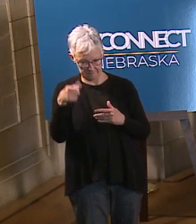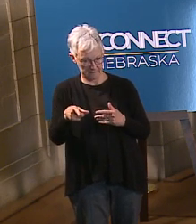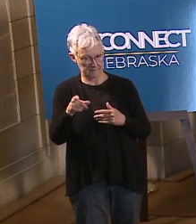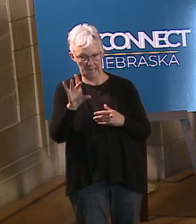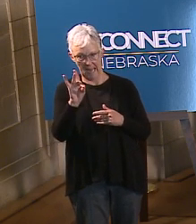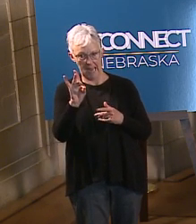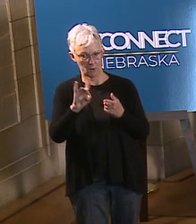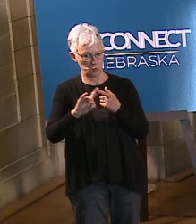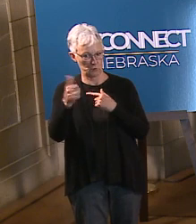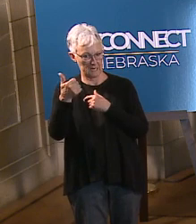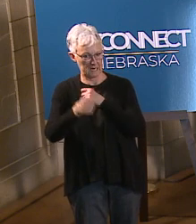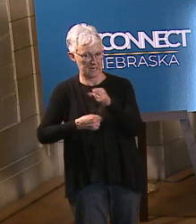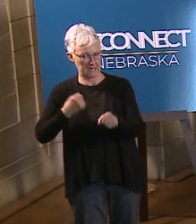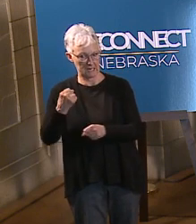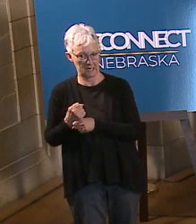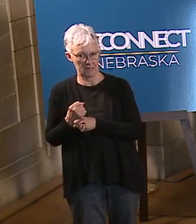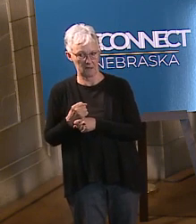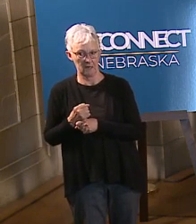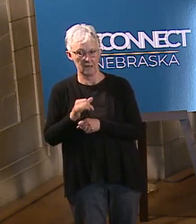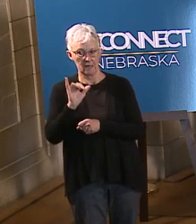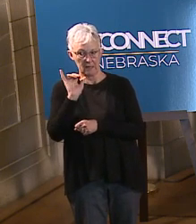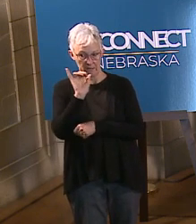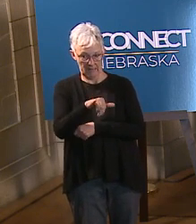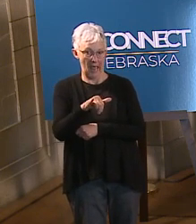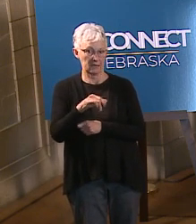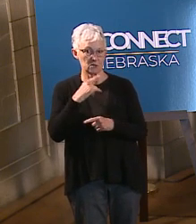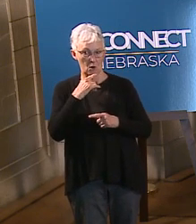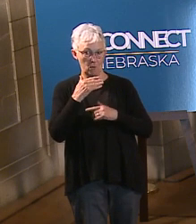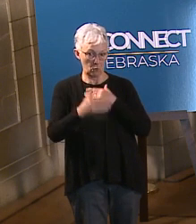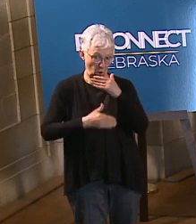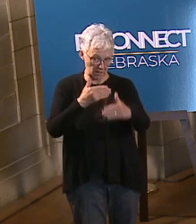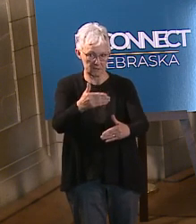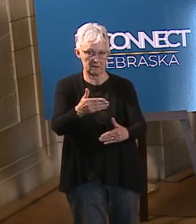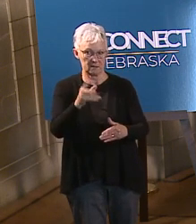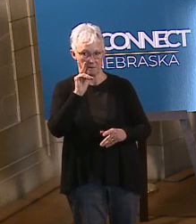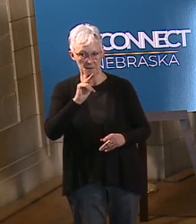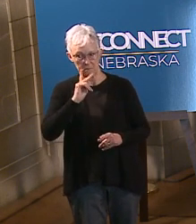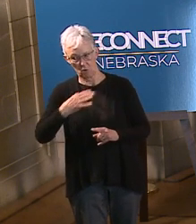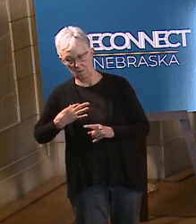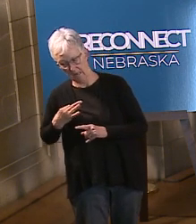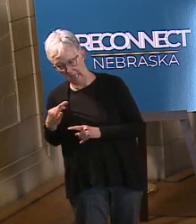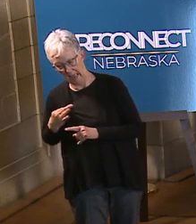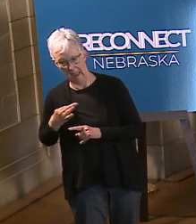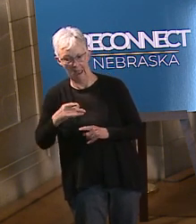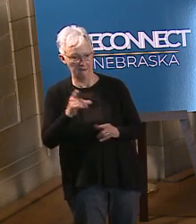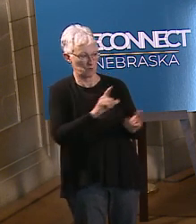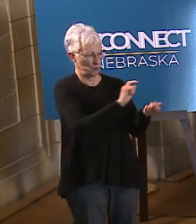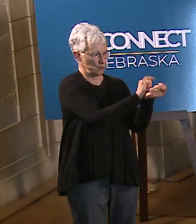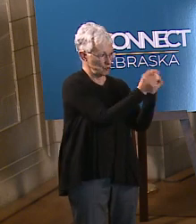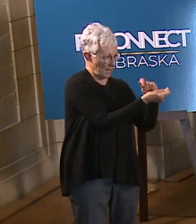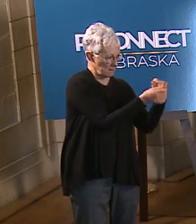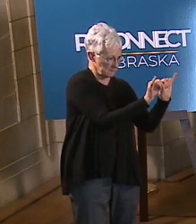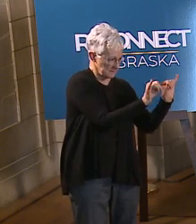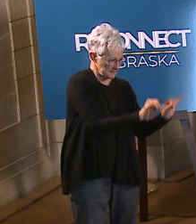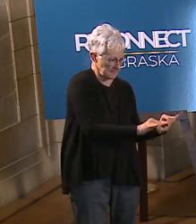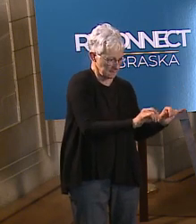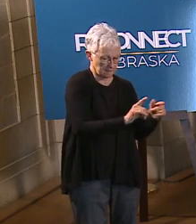THAT'S ONE OF THE THINGS ADDRESSING THE PLAN, BUT THAT WAITING LIST HAS BEEN ADDRESSED SEVERAL TIMES IN THE PAST, AND